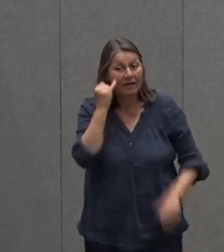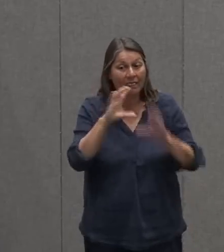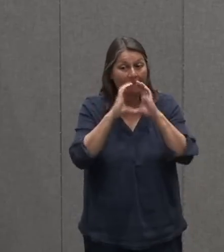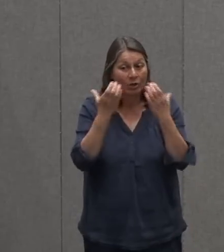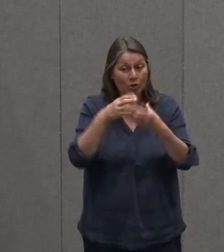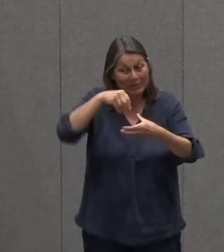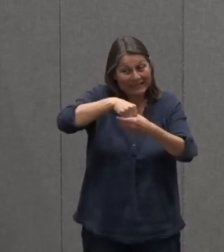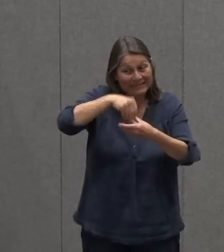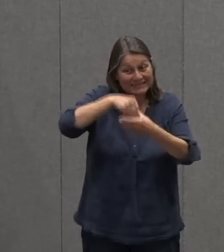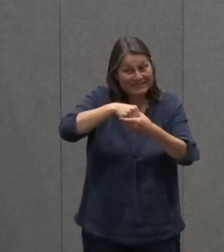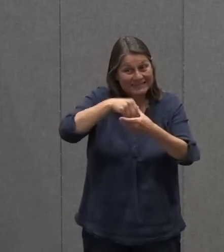How?